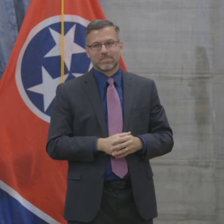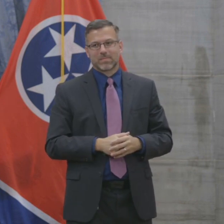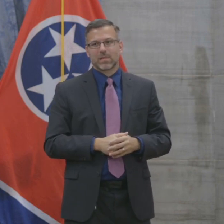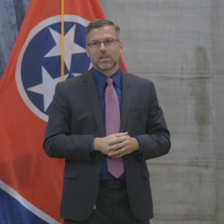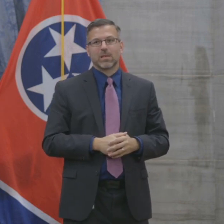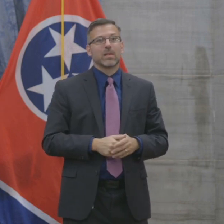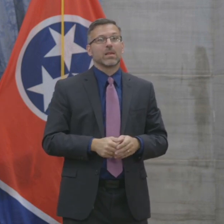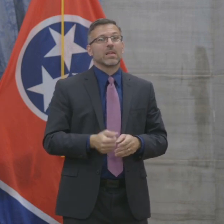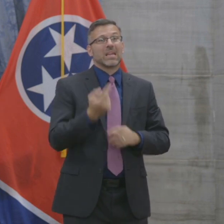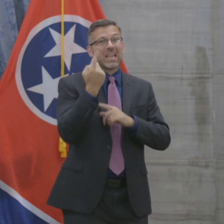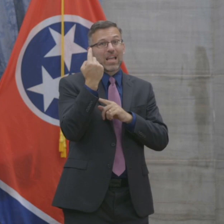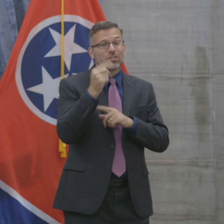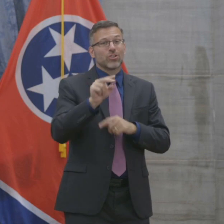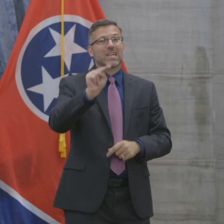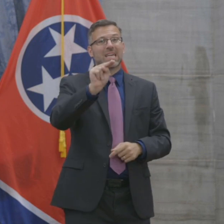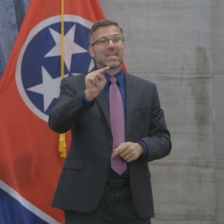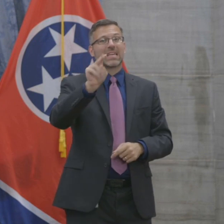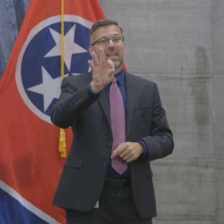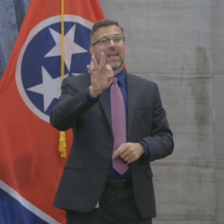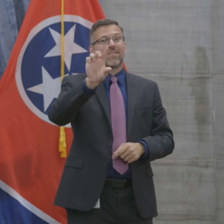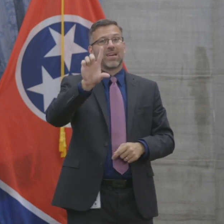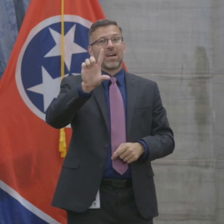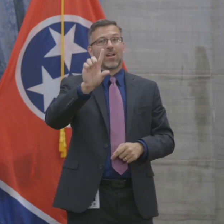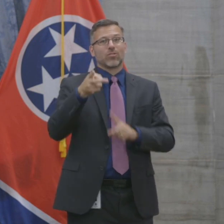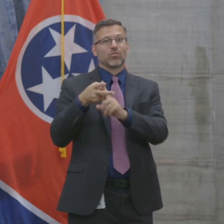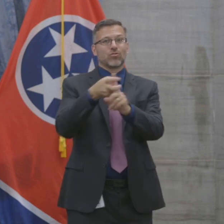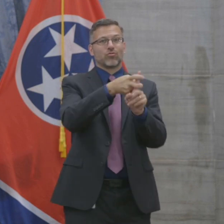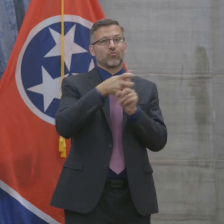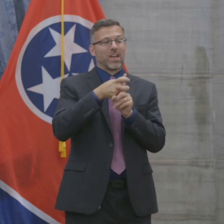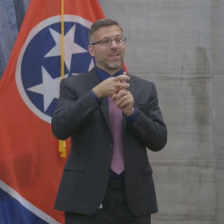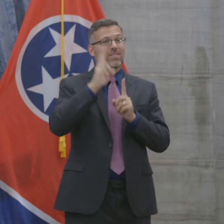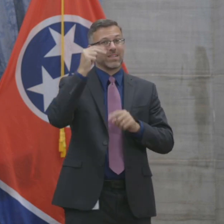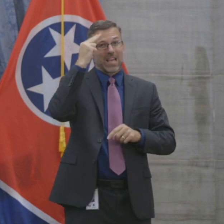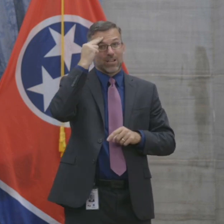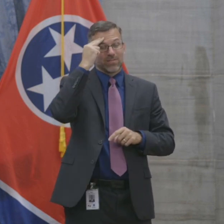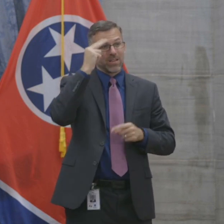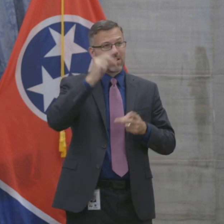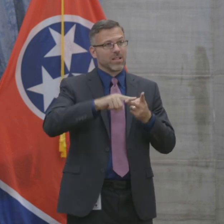over $75 million in new state and local tax revenue dollars to